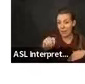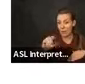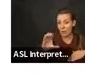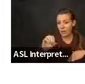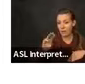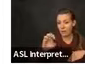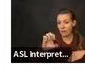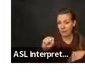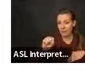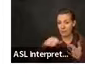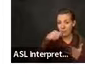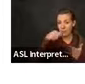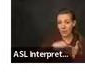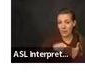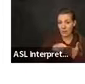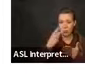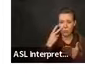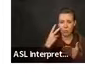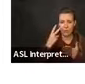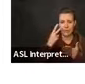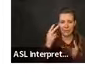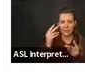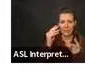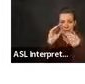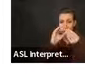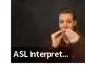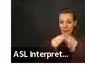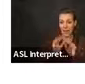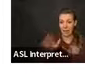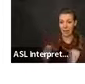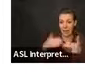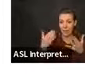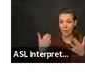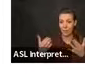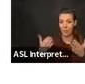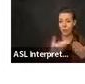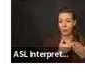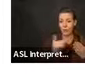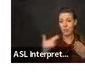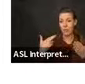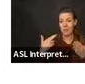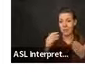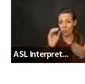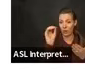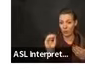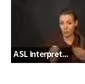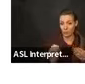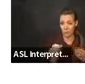regularly updated data that provides risk ratios